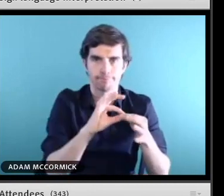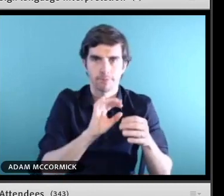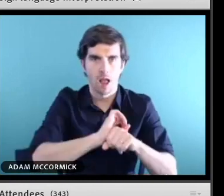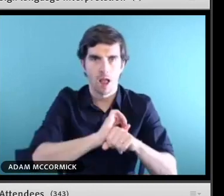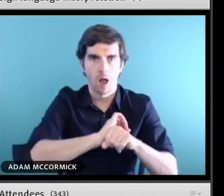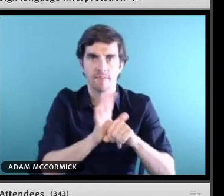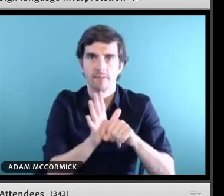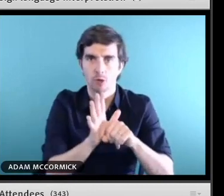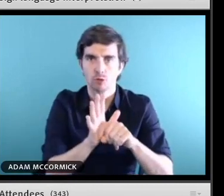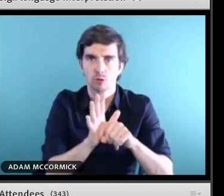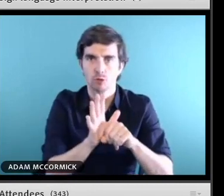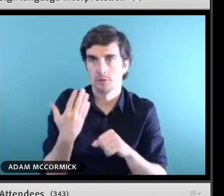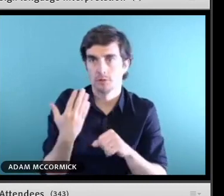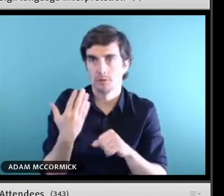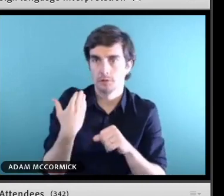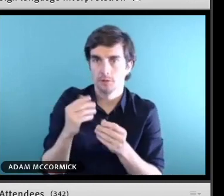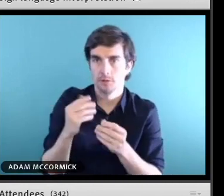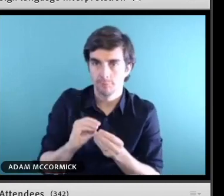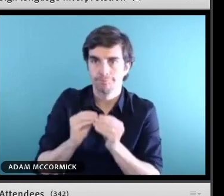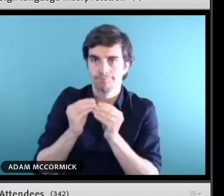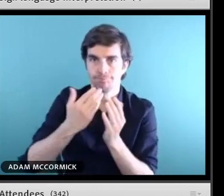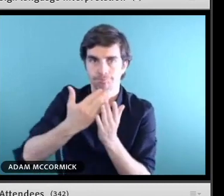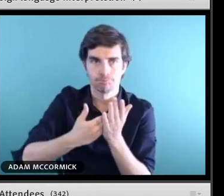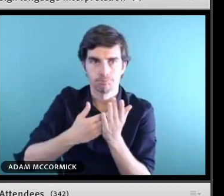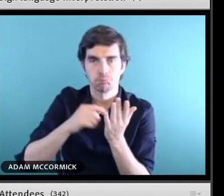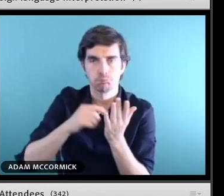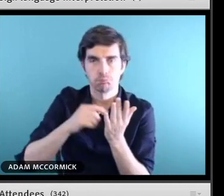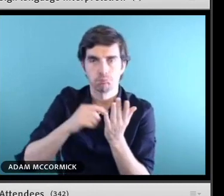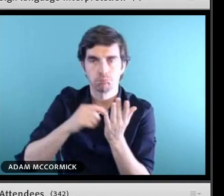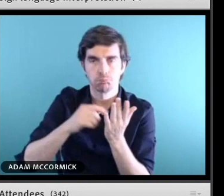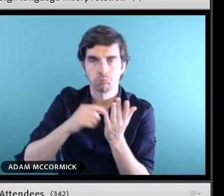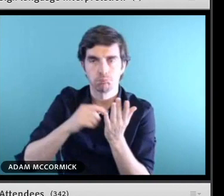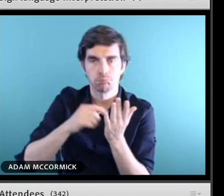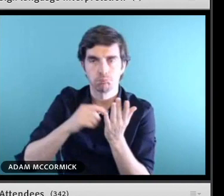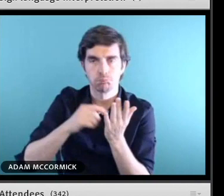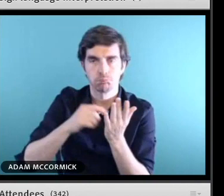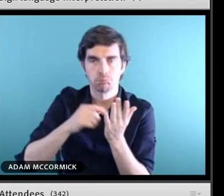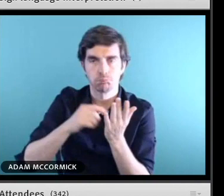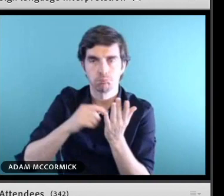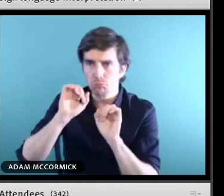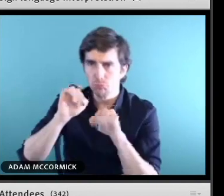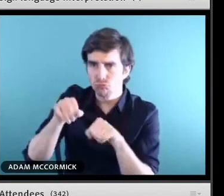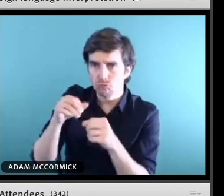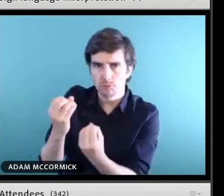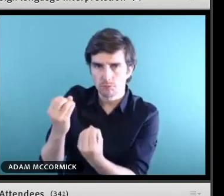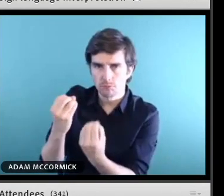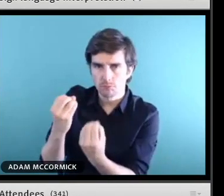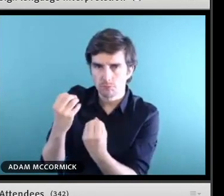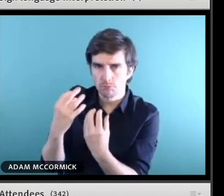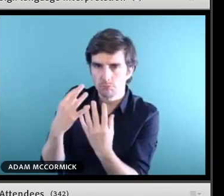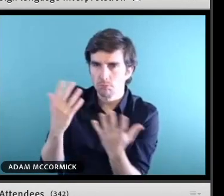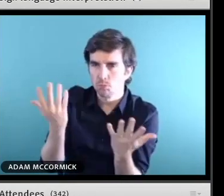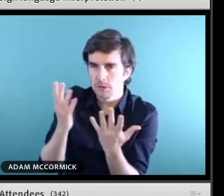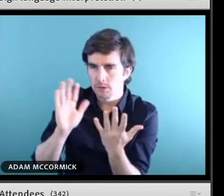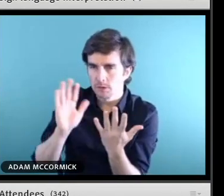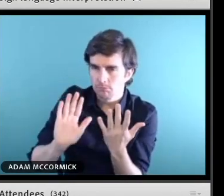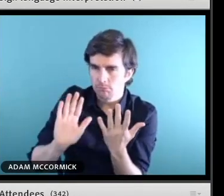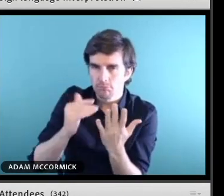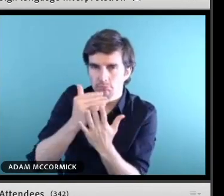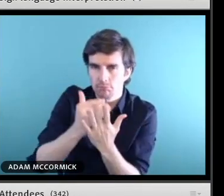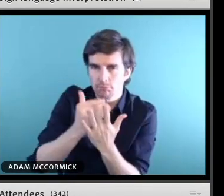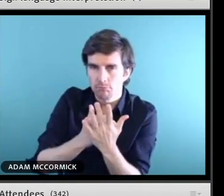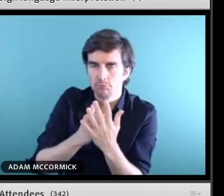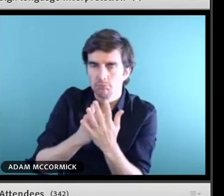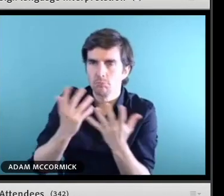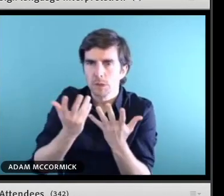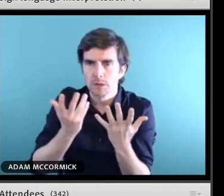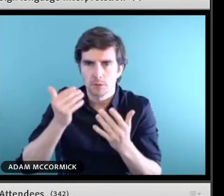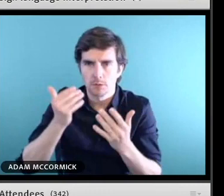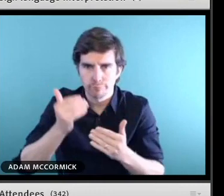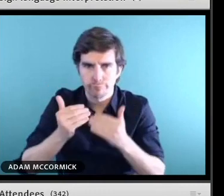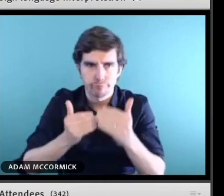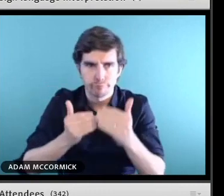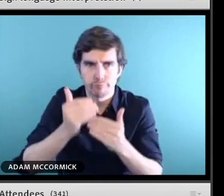a huge thank you to for working on inclusions on people with disabilities